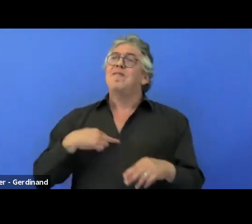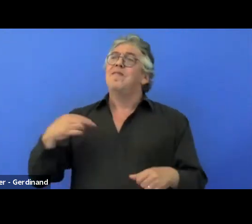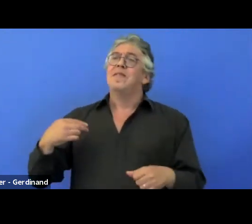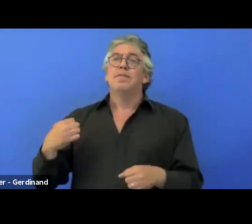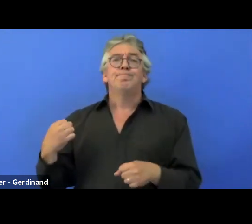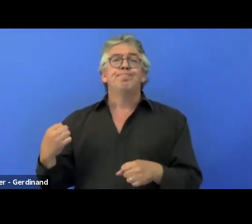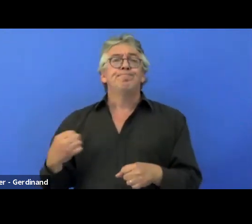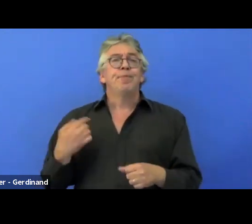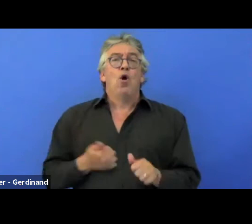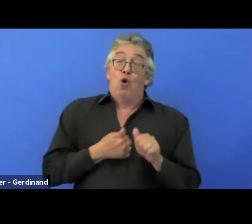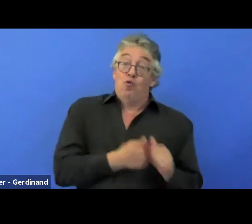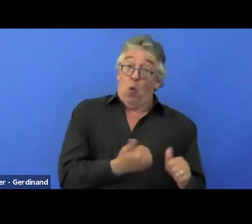Let's move to the next slide.